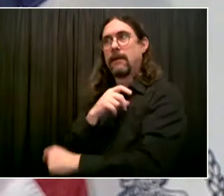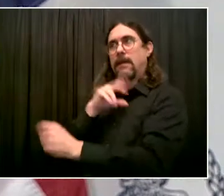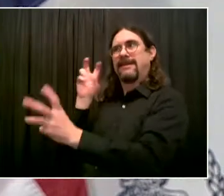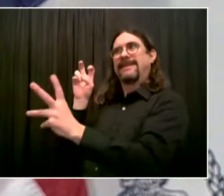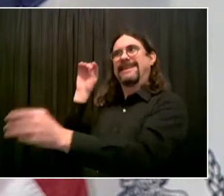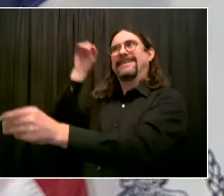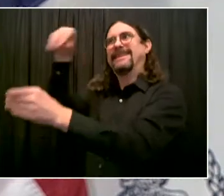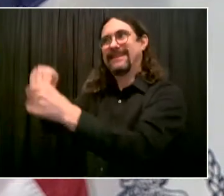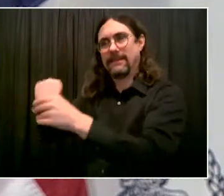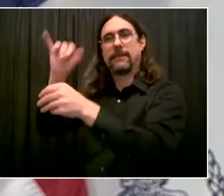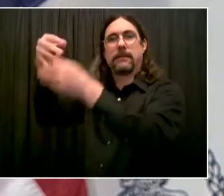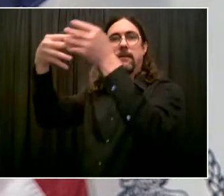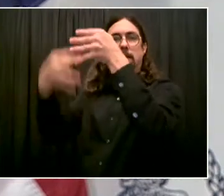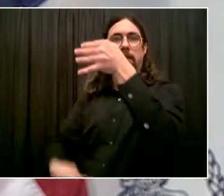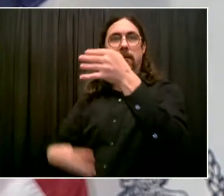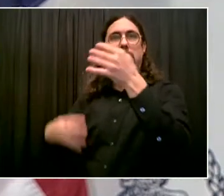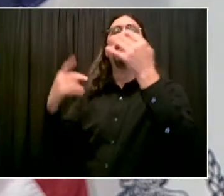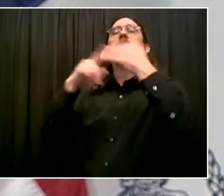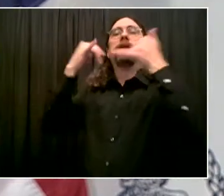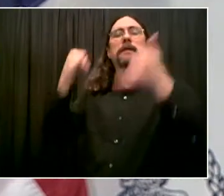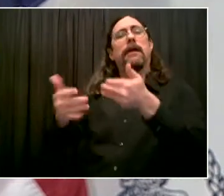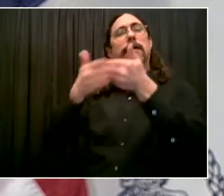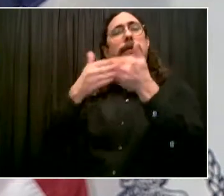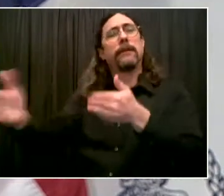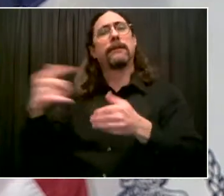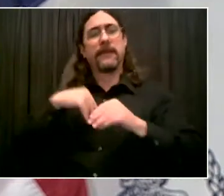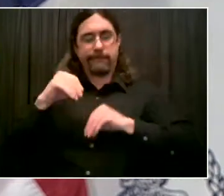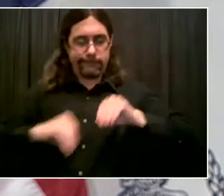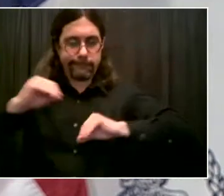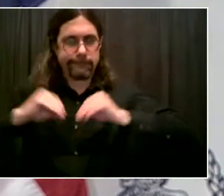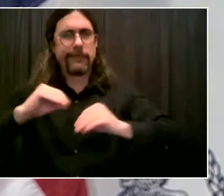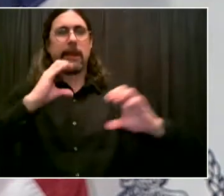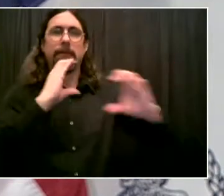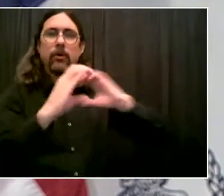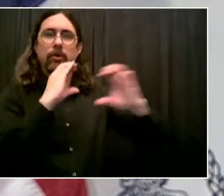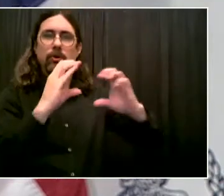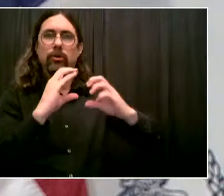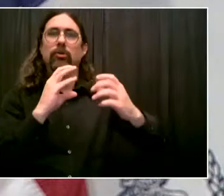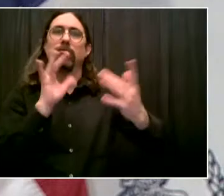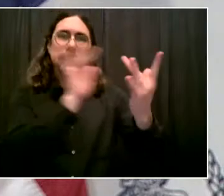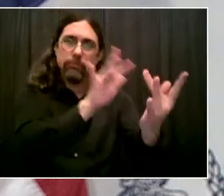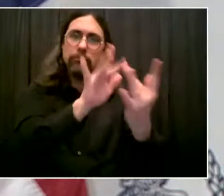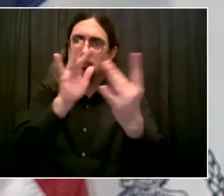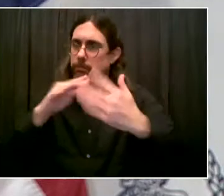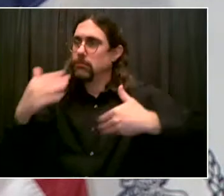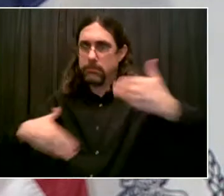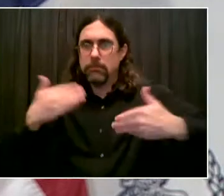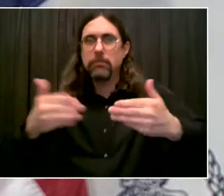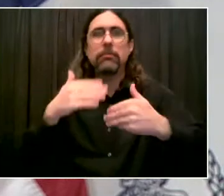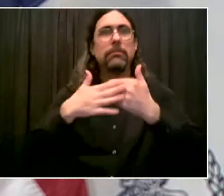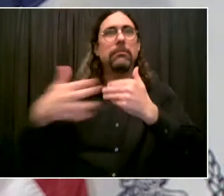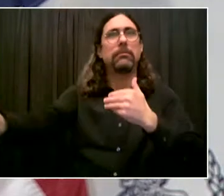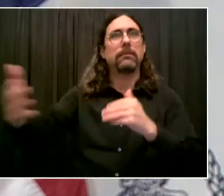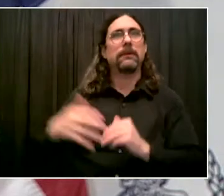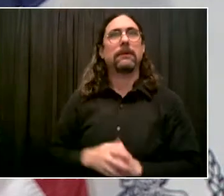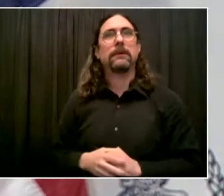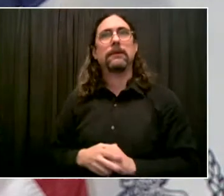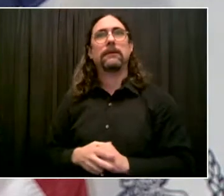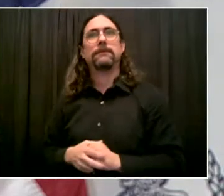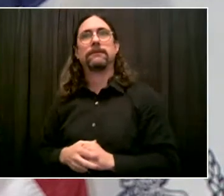TURN THTHT AAROUND QUICKLY BECAUSE OUR GOAL IS TO REACH EVERYONE HOMEBOUND WHO HAS NOT BEBEN E REACHED ALREADY BY OTHER